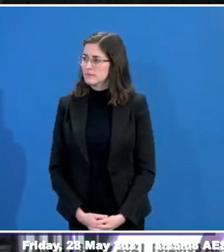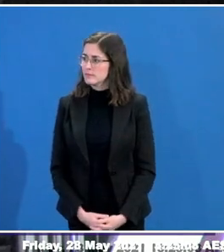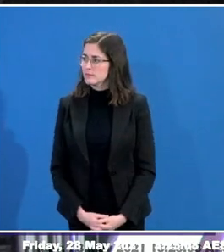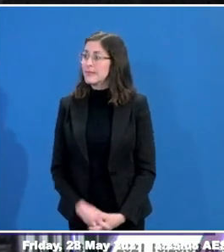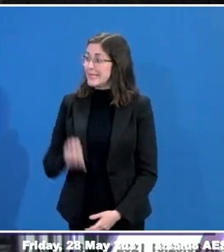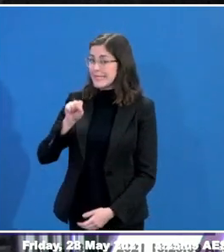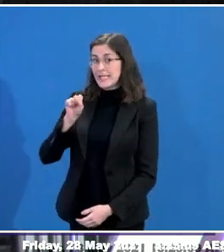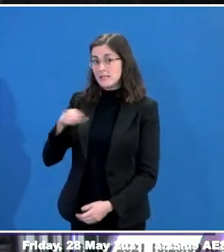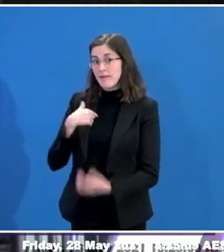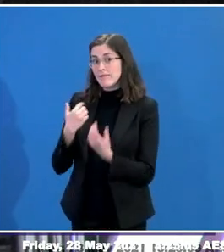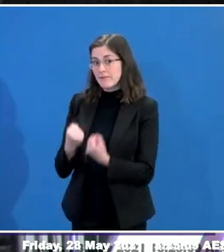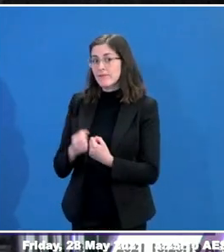MR McNAUGHTON: Yes.